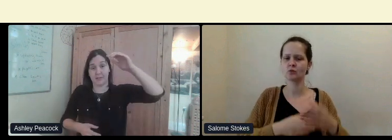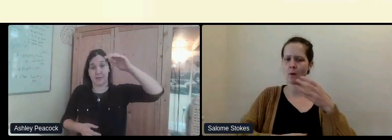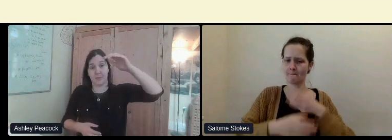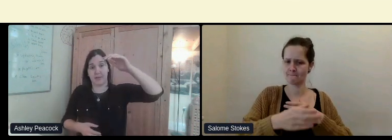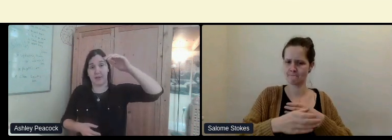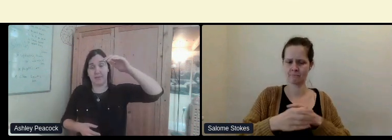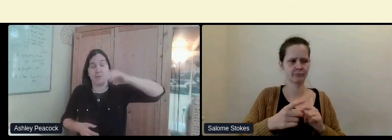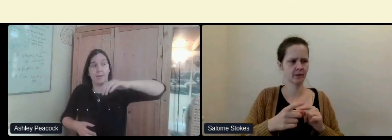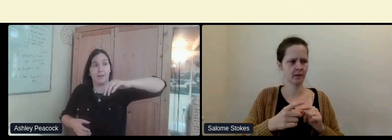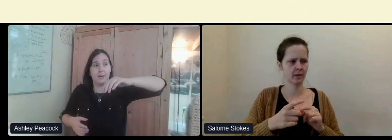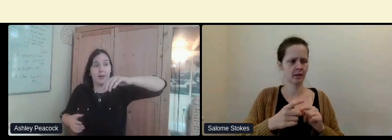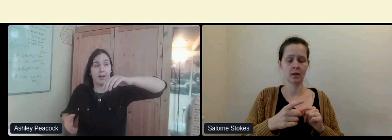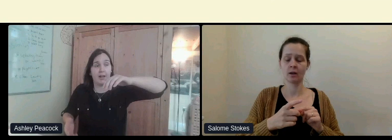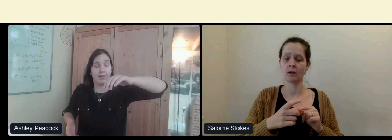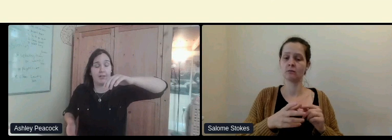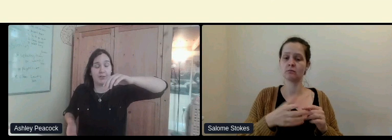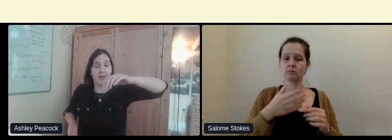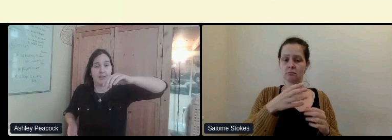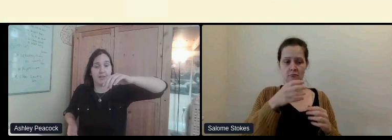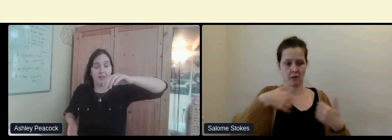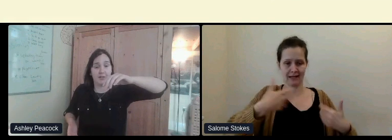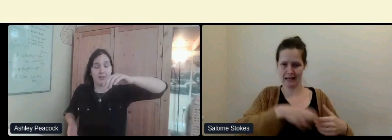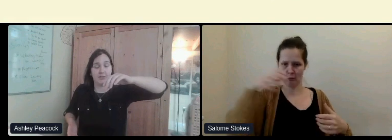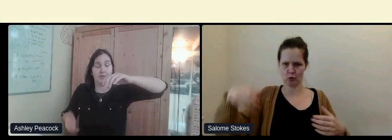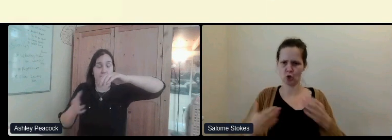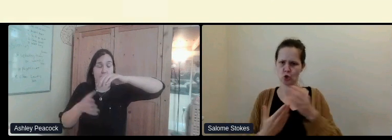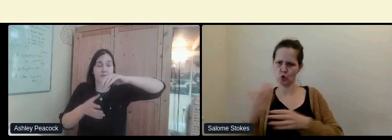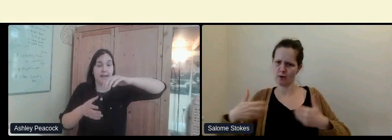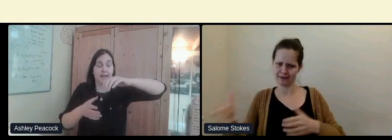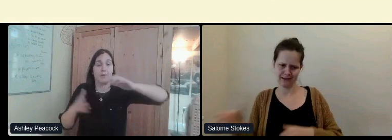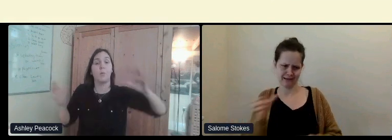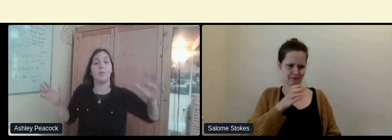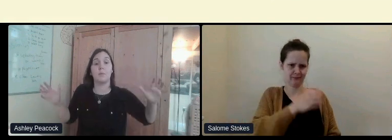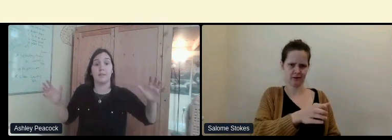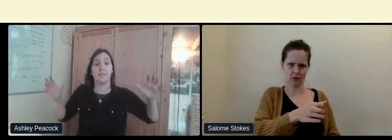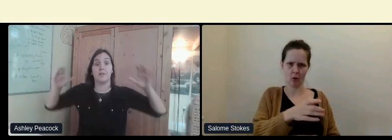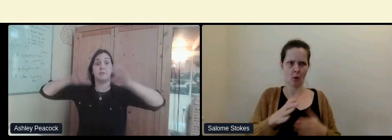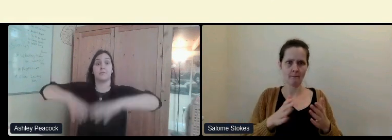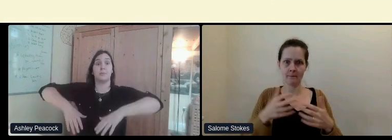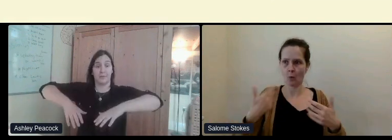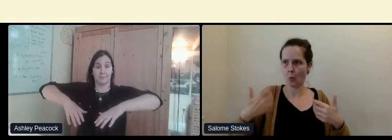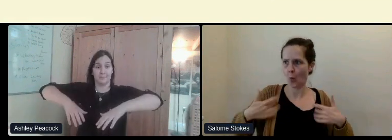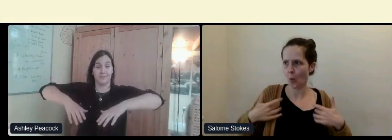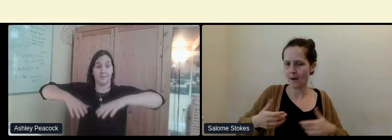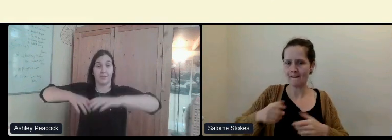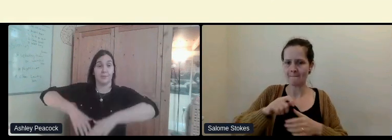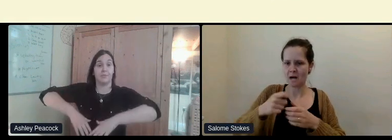saw the banana tried to jump to get it and all the monkeys jumped on top of him to stop him